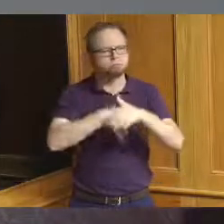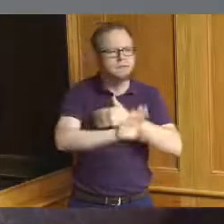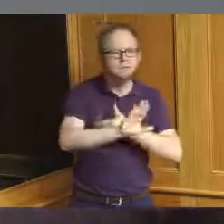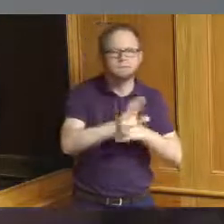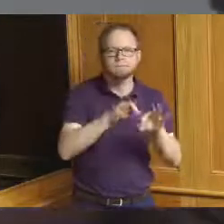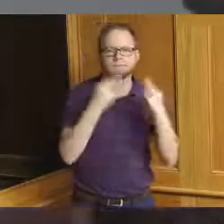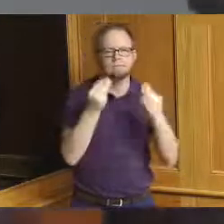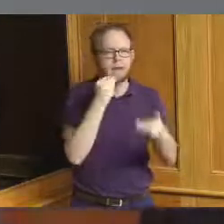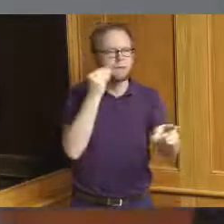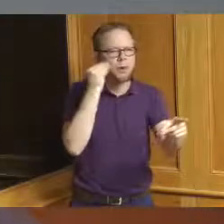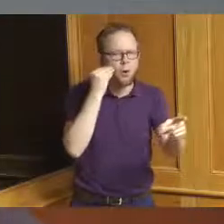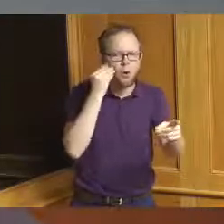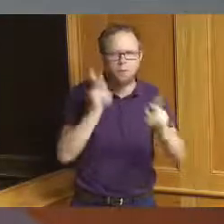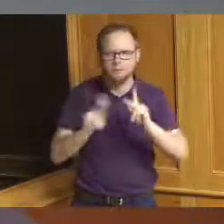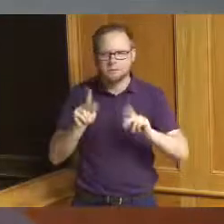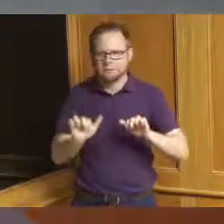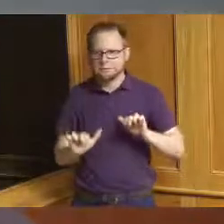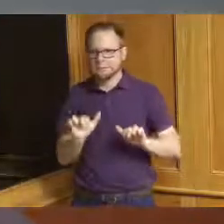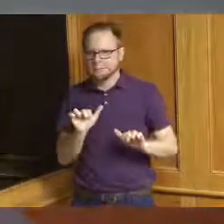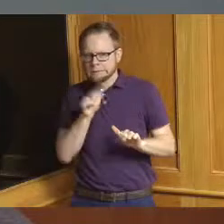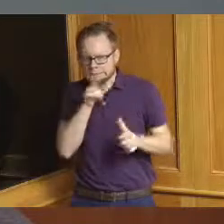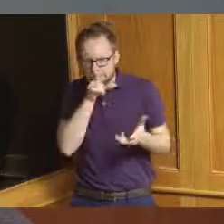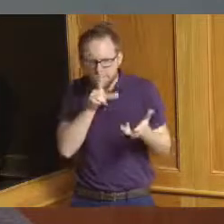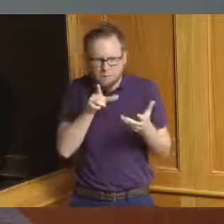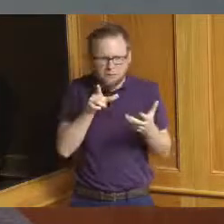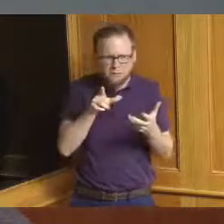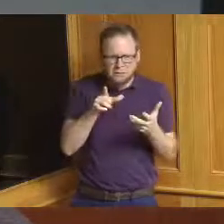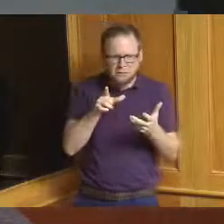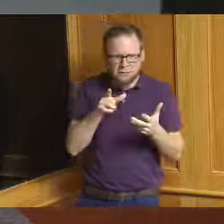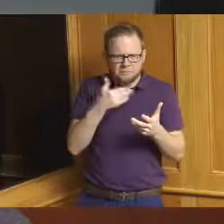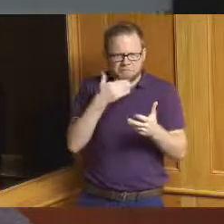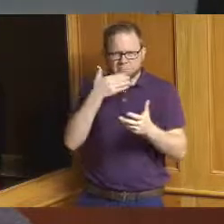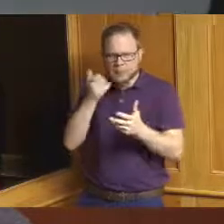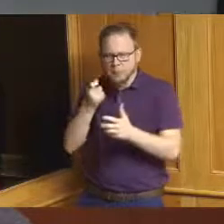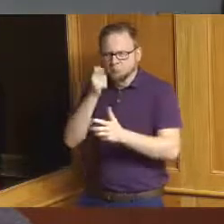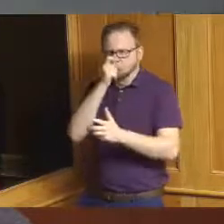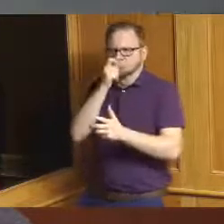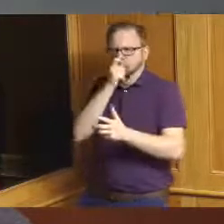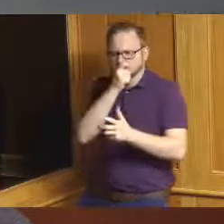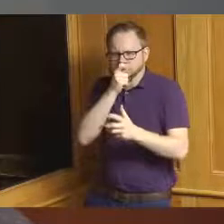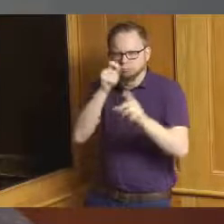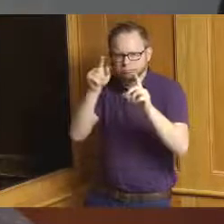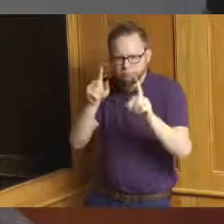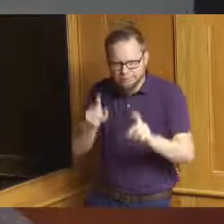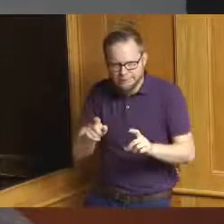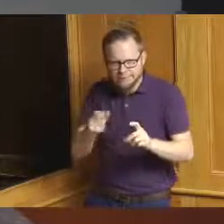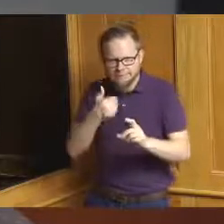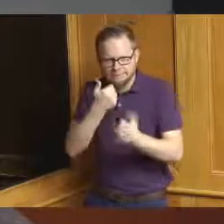i think are nervous about putting people at risk and so as far as test kits go i know the library